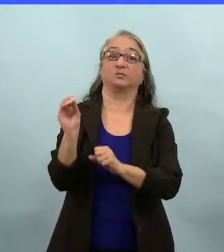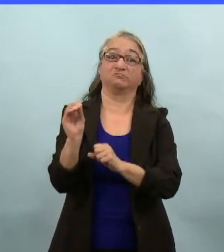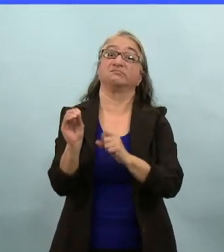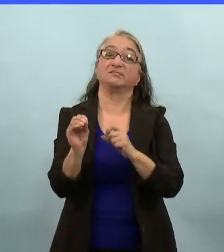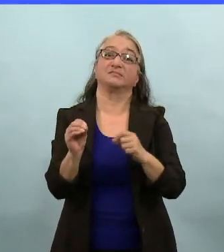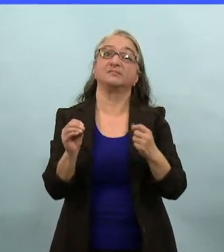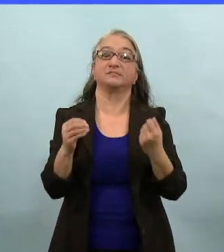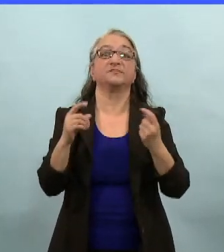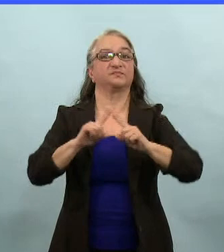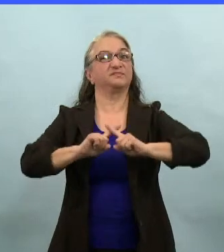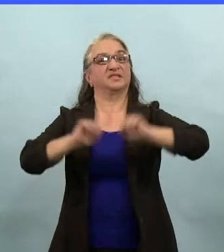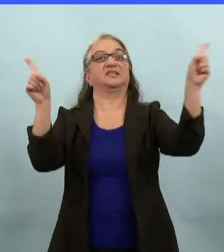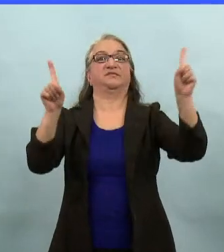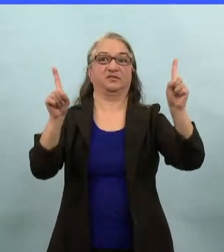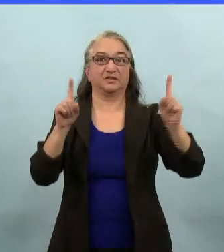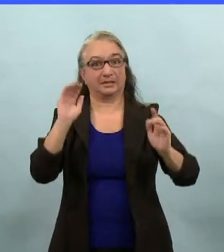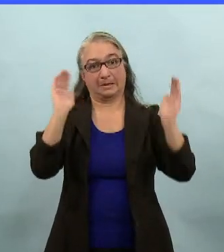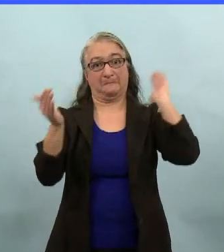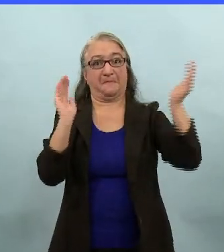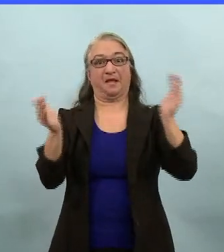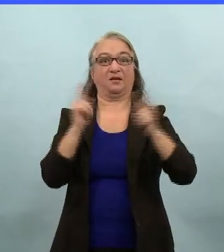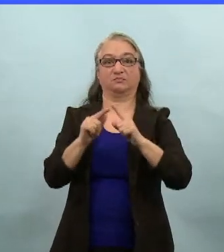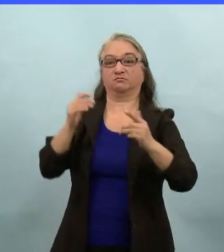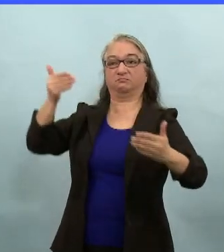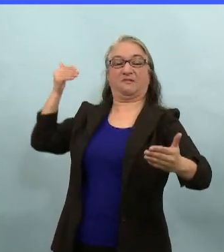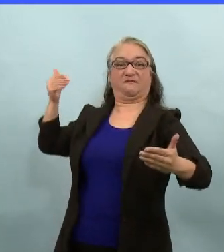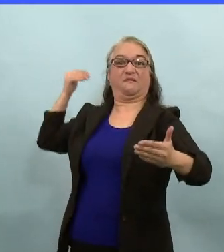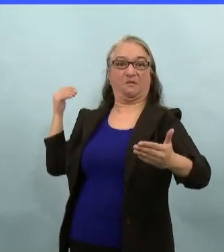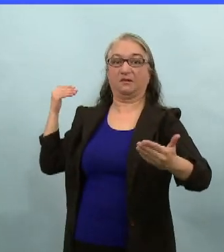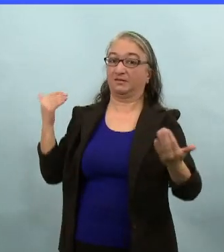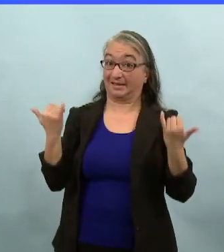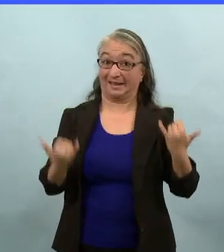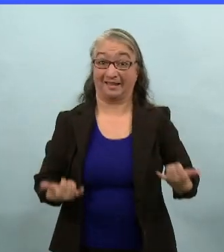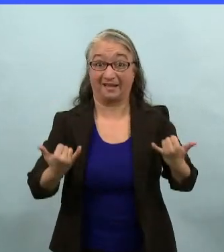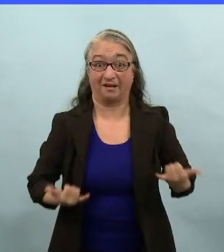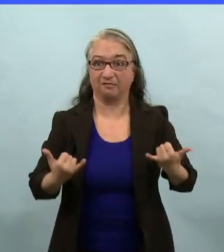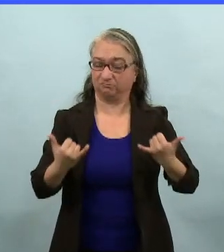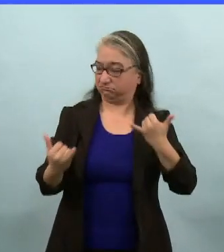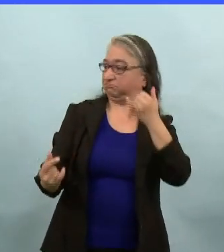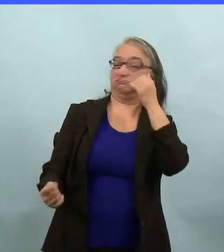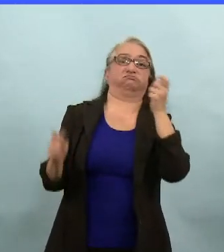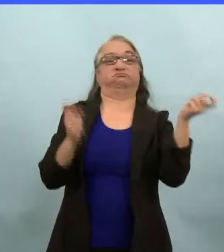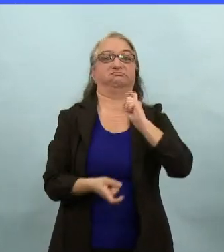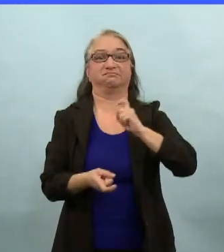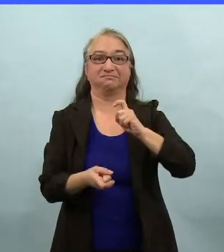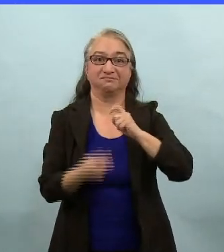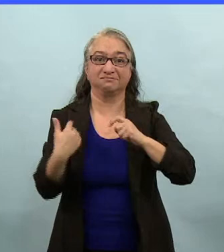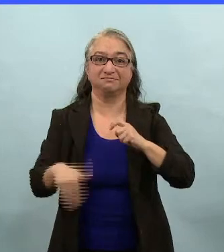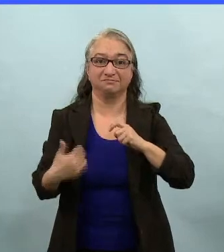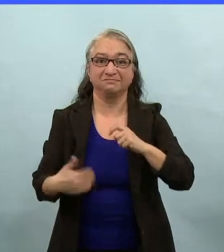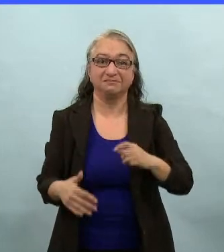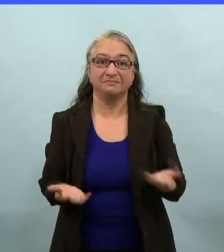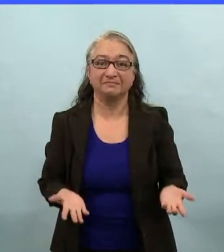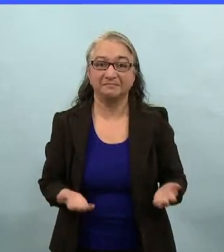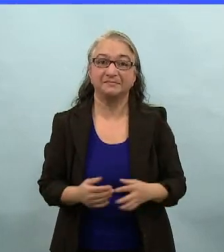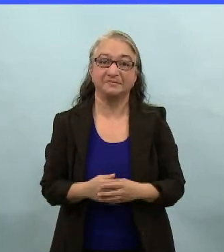we have had uh circulating before um you know it's it's uh length of stays in hospitals lower